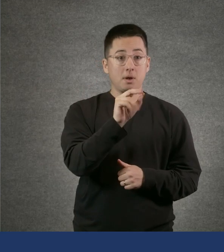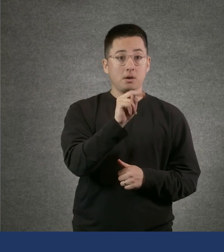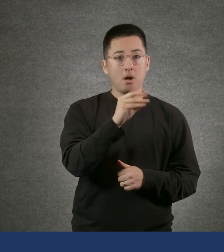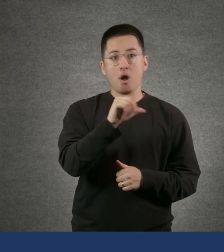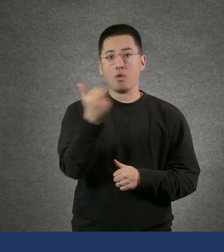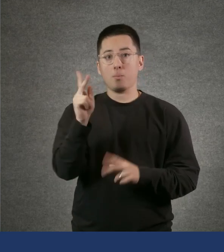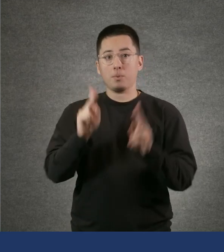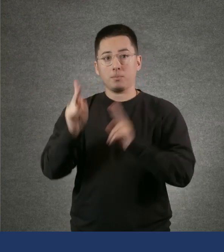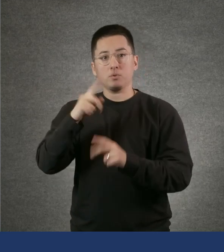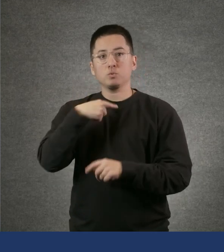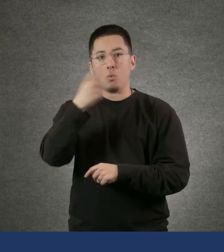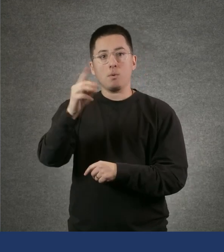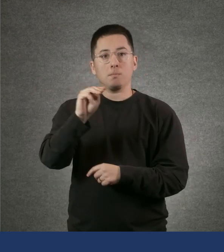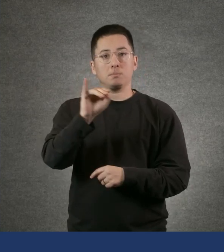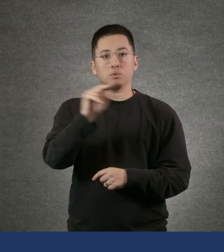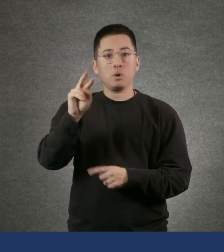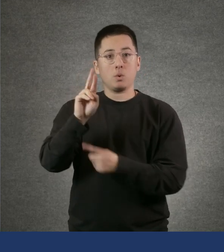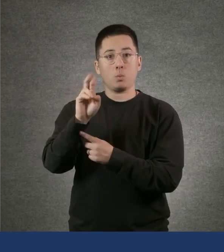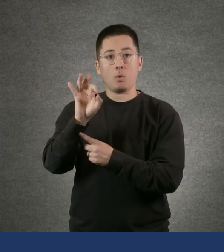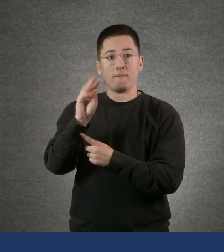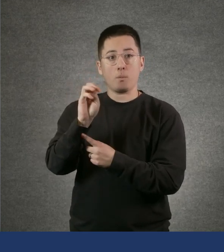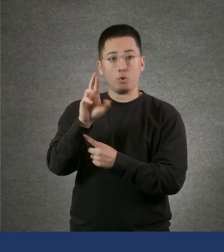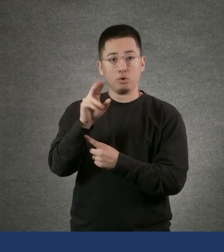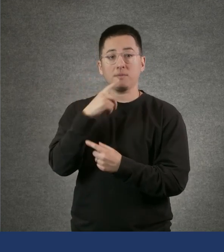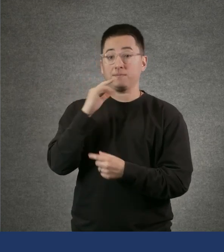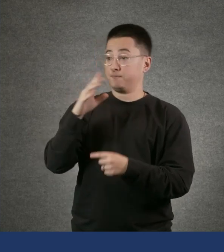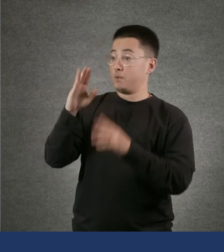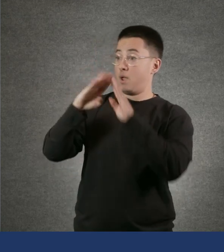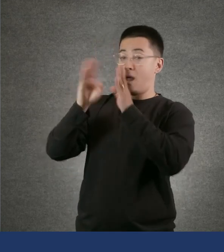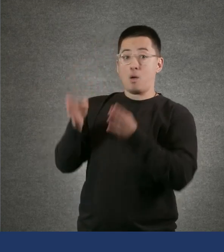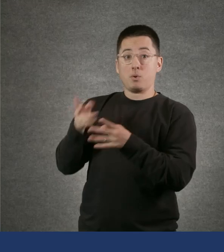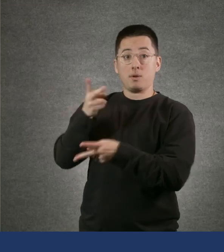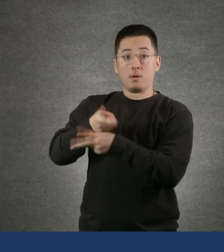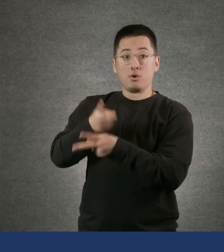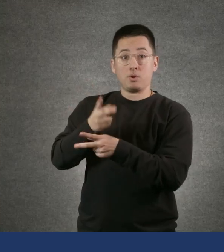amongst the highest in demand in health, but are the lowest paid.